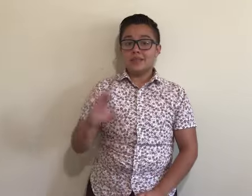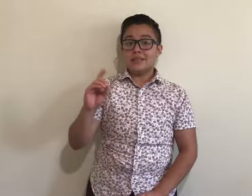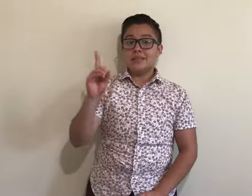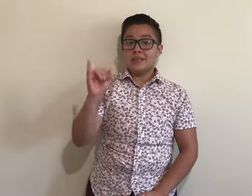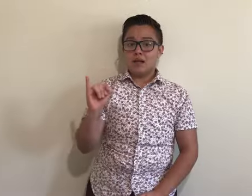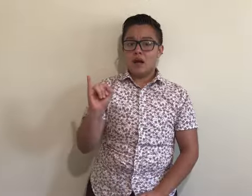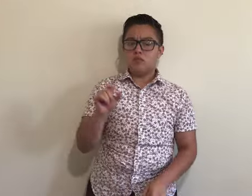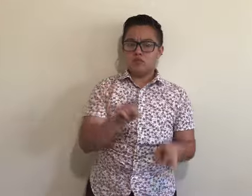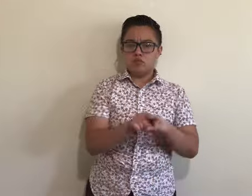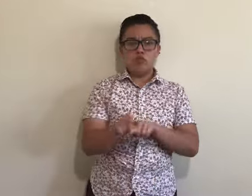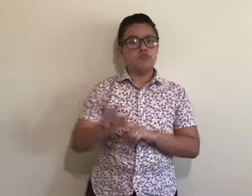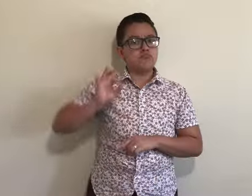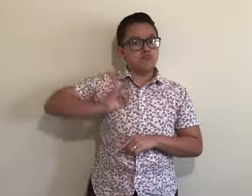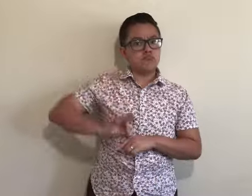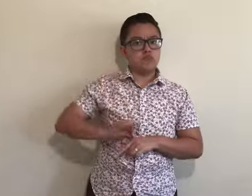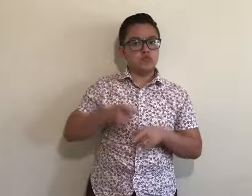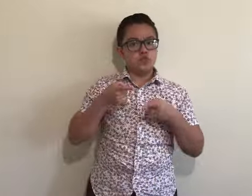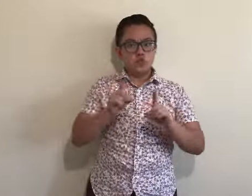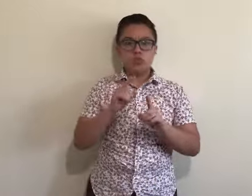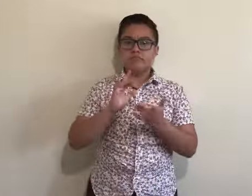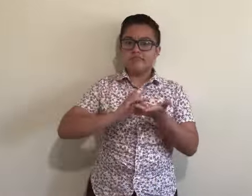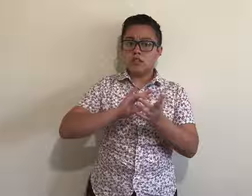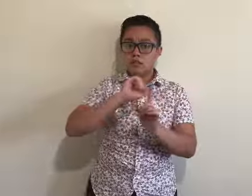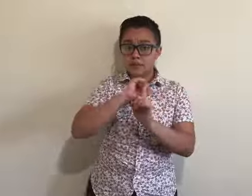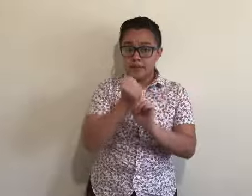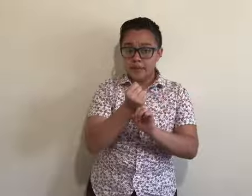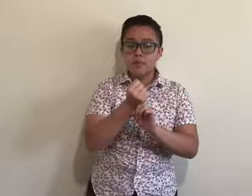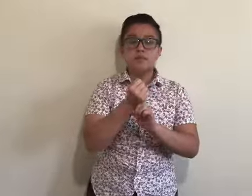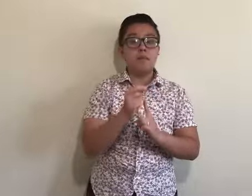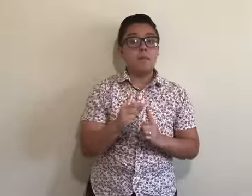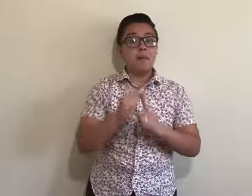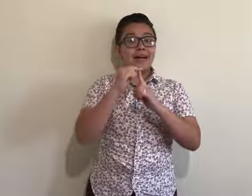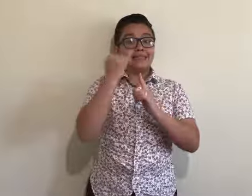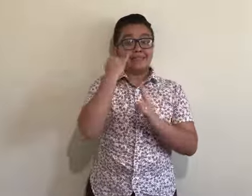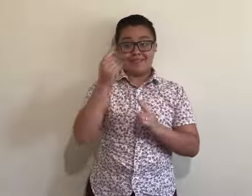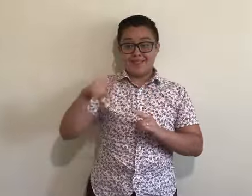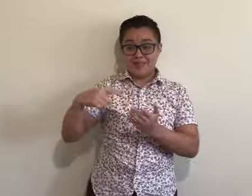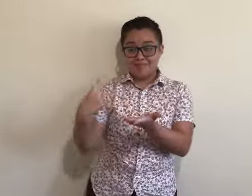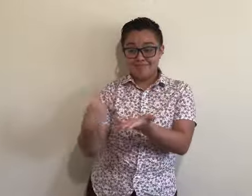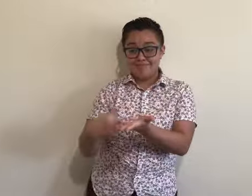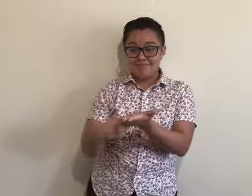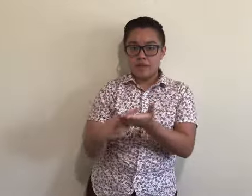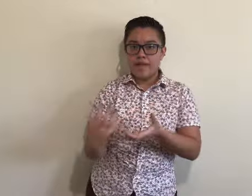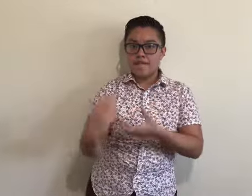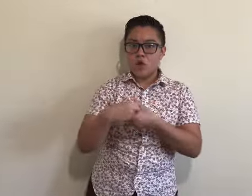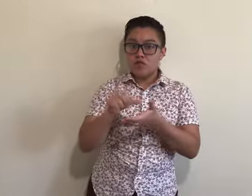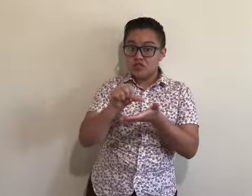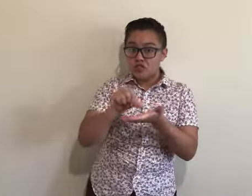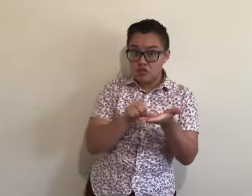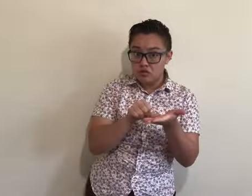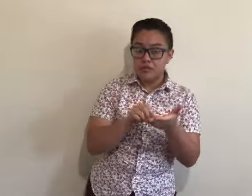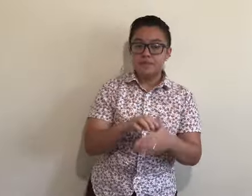CDI also benefits in any medical situation, especially especially if the discussion involves surgery.